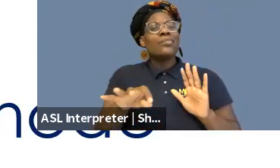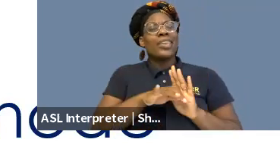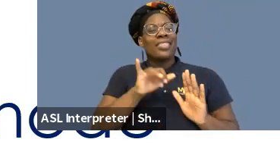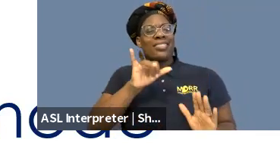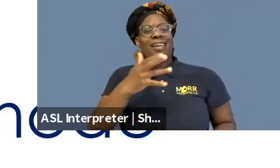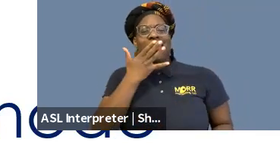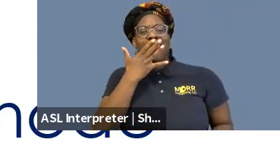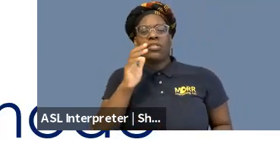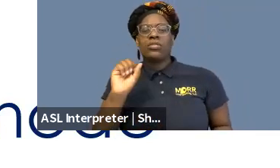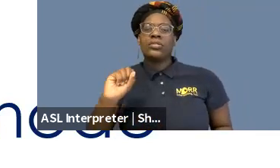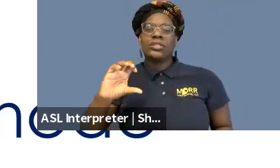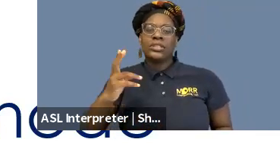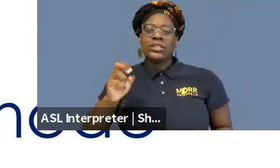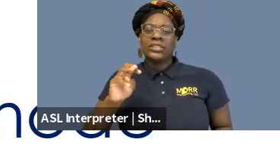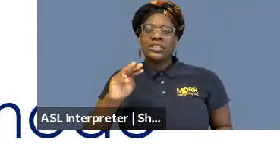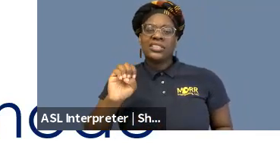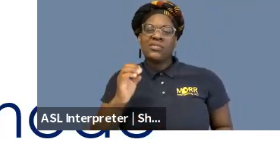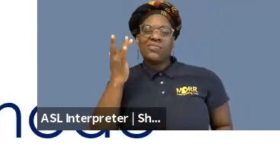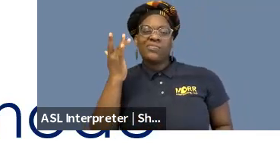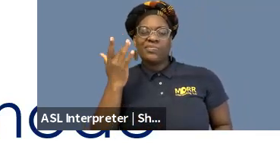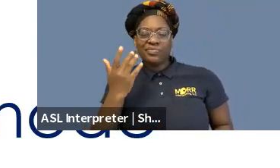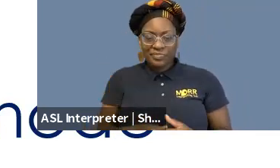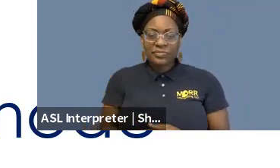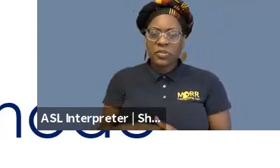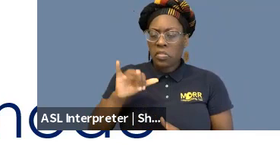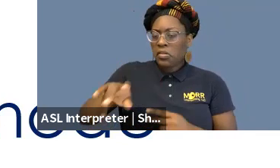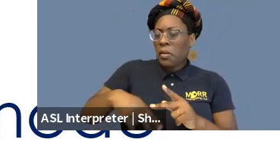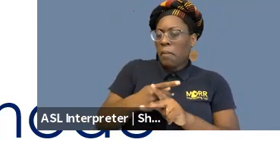For those multimodal projects that have an oral presentation component,